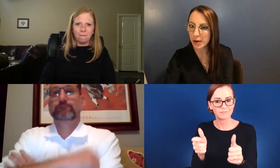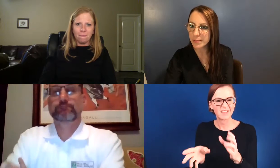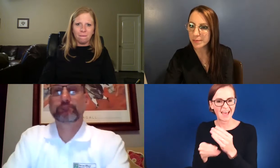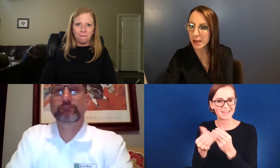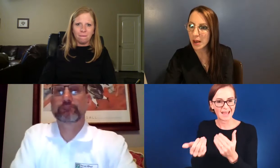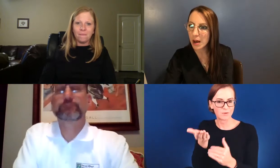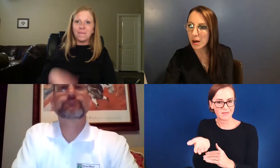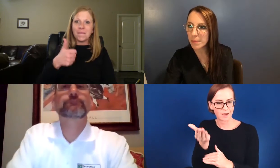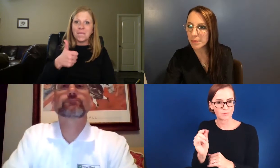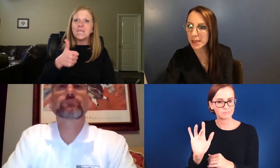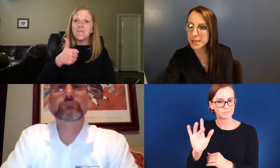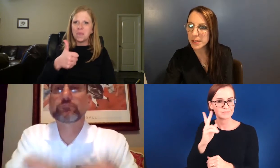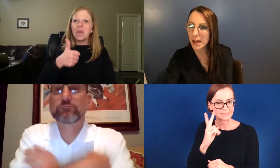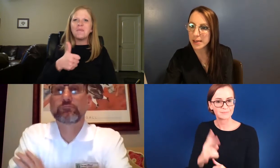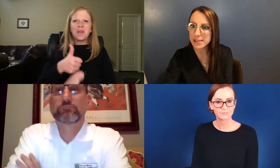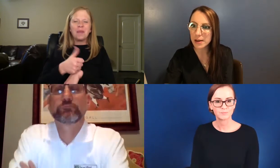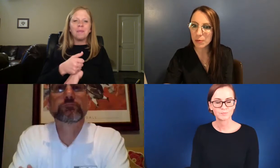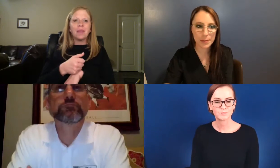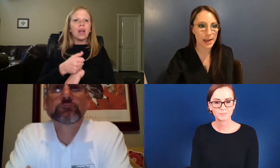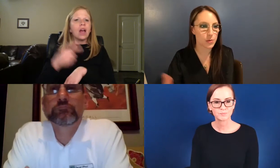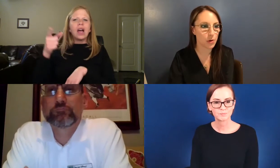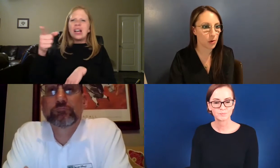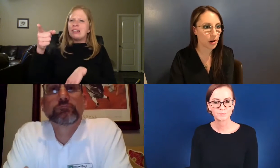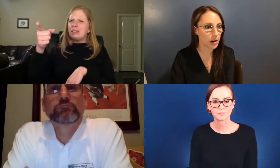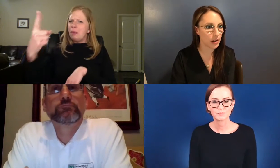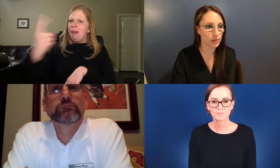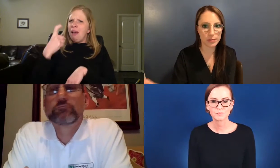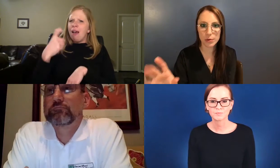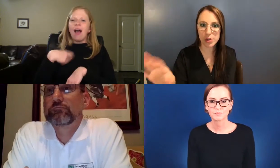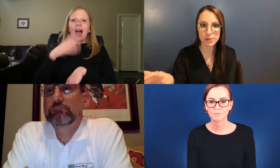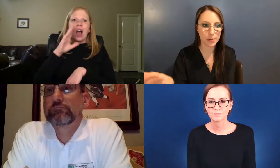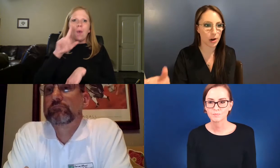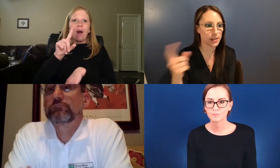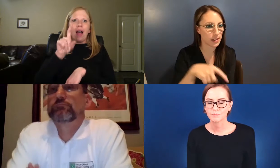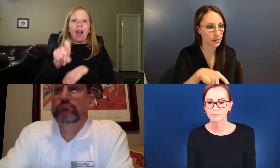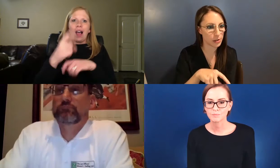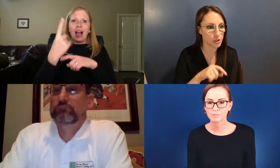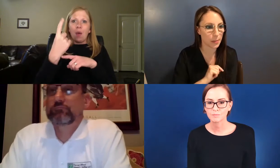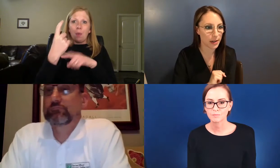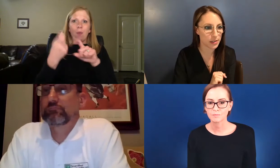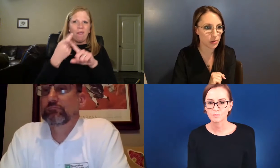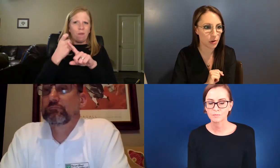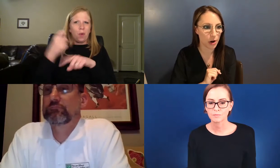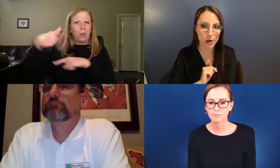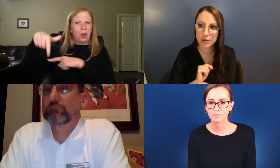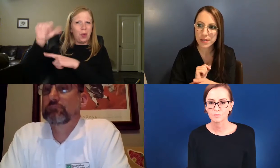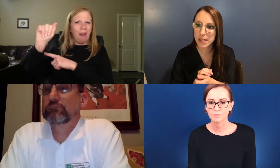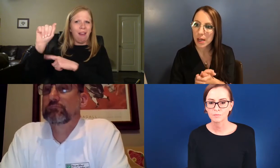Okay, and somebody asked, we're gonna ask one more question from the audience, then I'm gonna jump back to our notes.